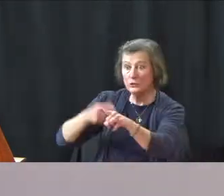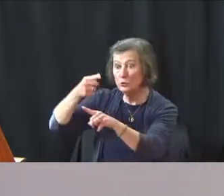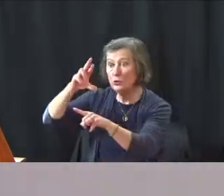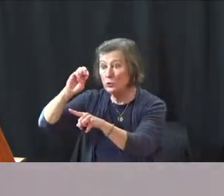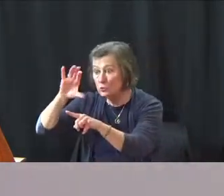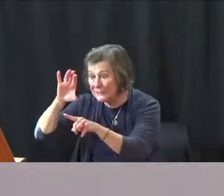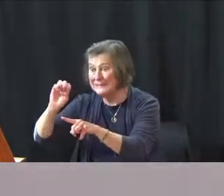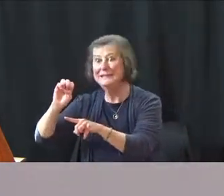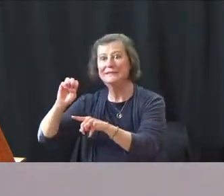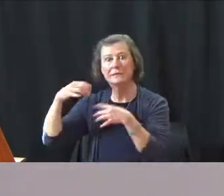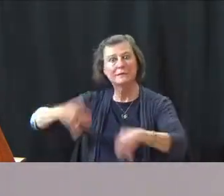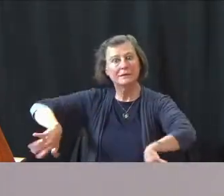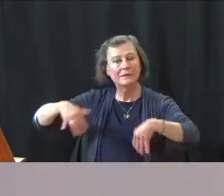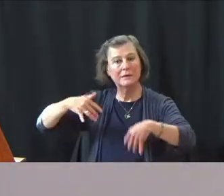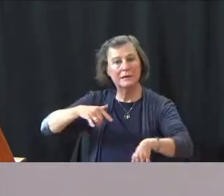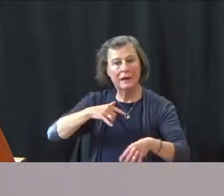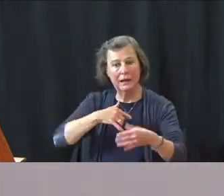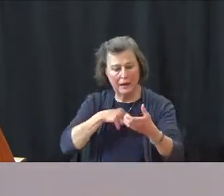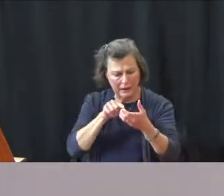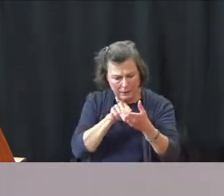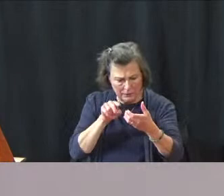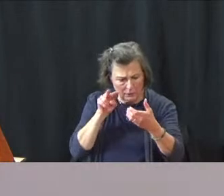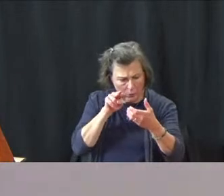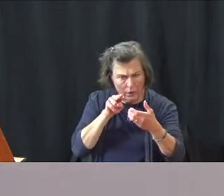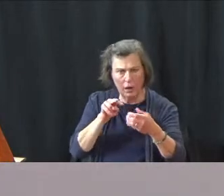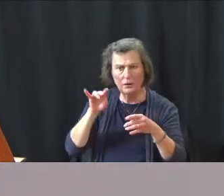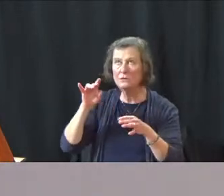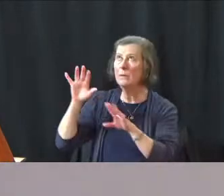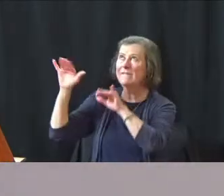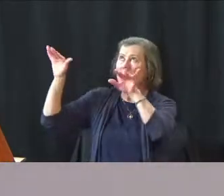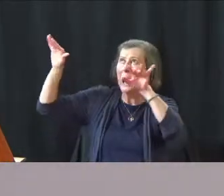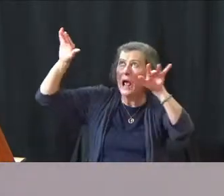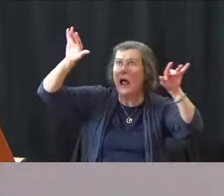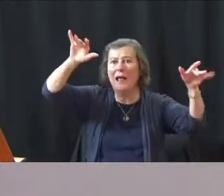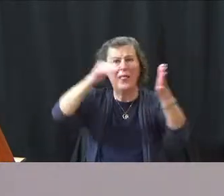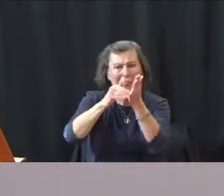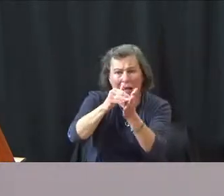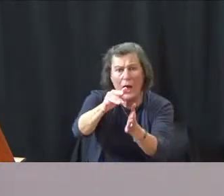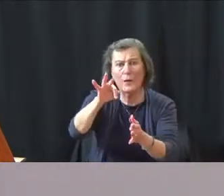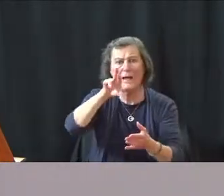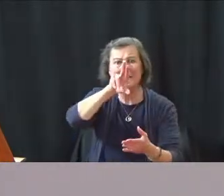I can track the migration of thousands of geese.